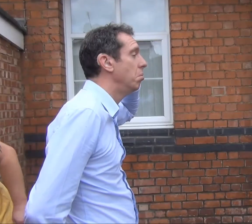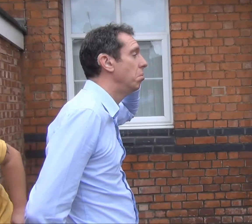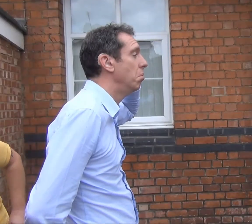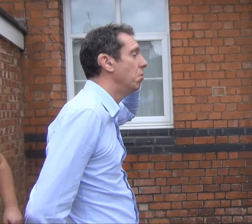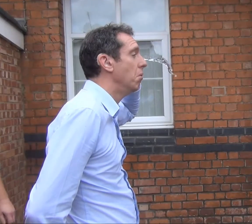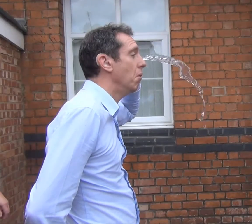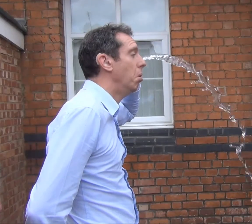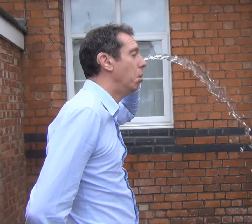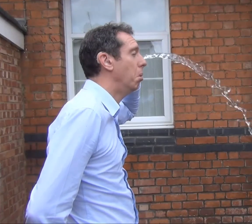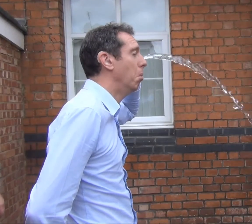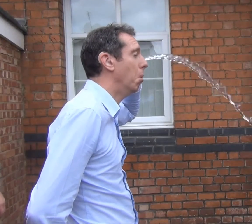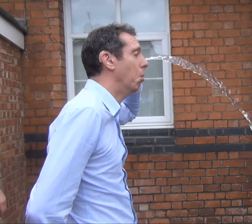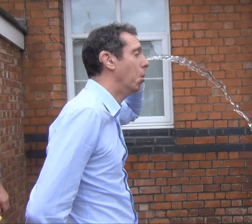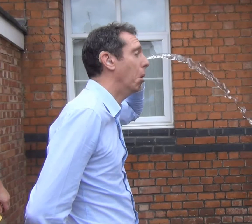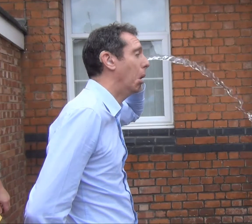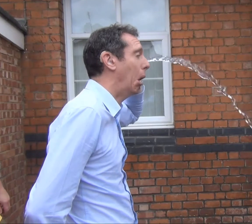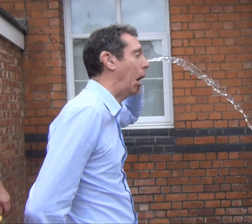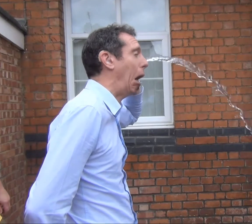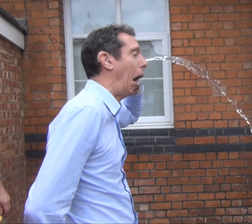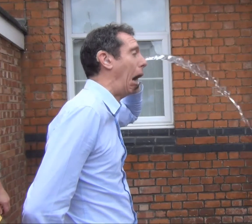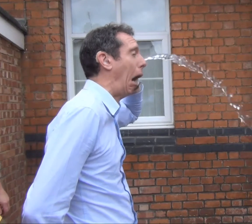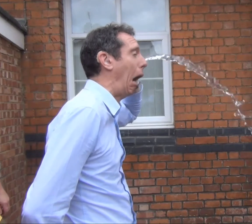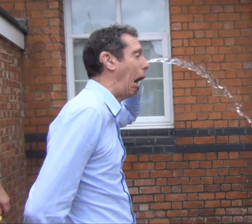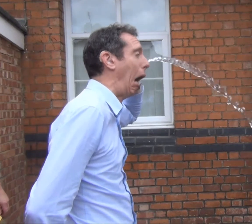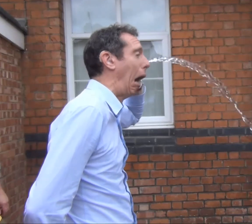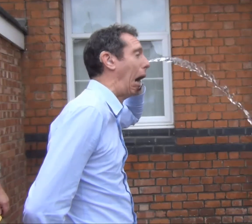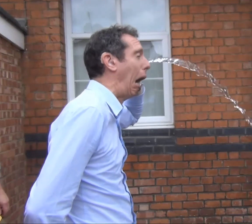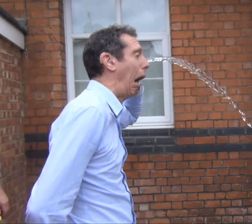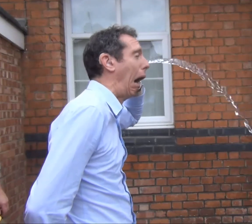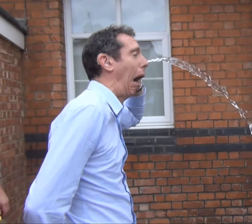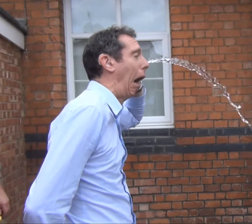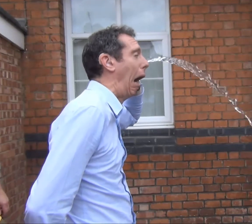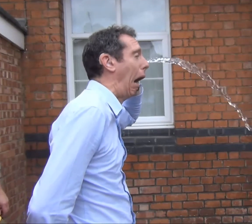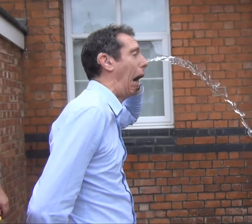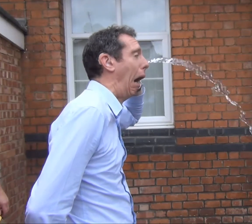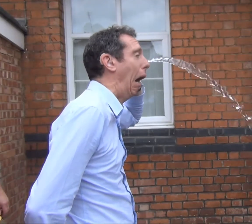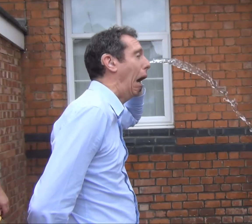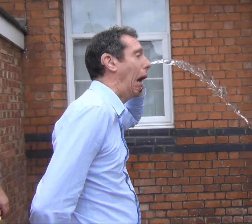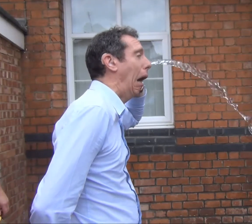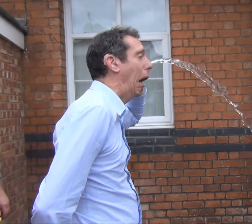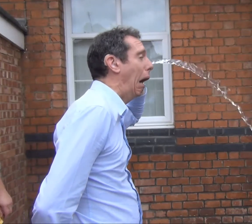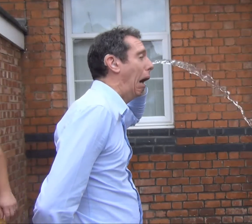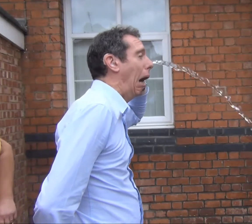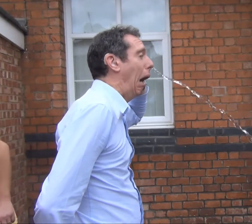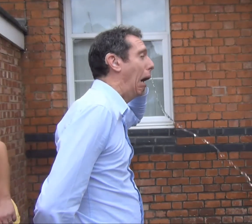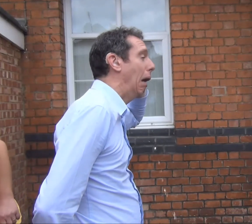Oh,oh,oh, wah waaah! waaah!